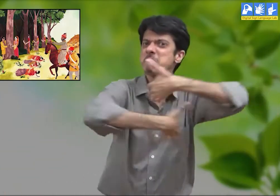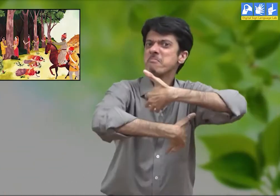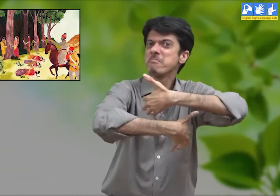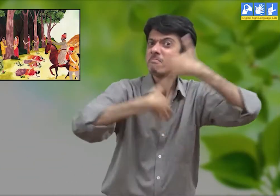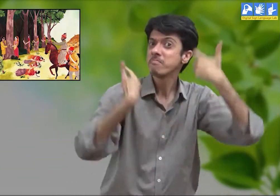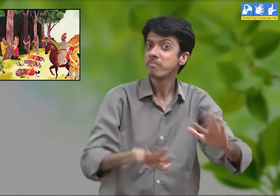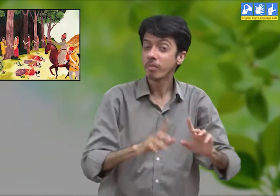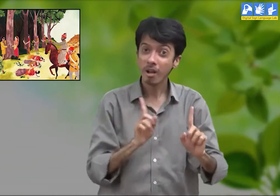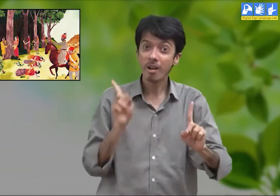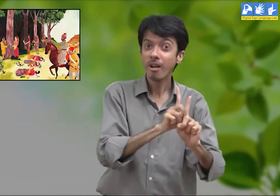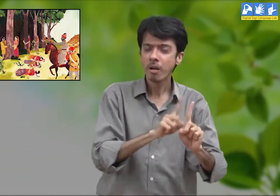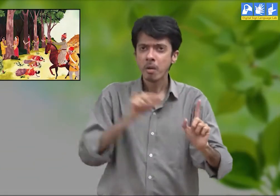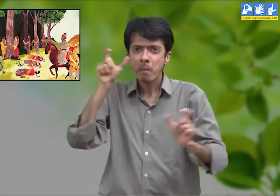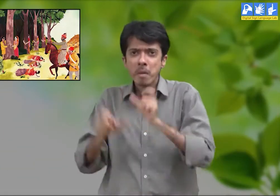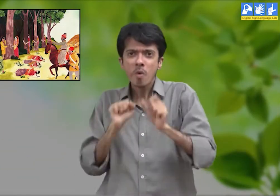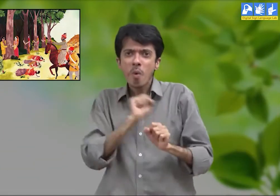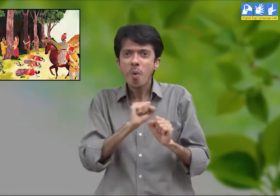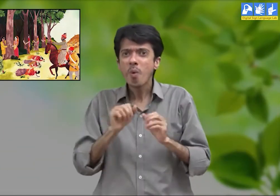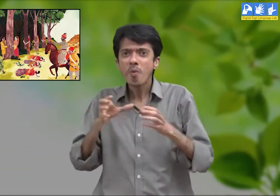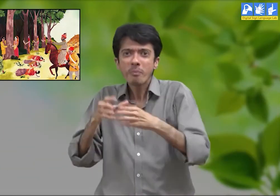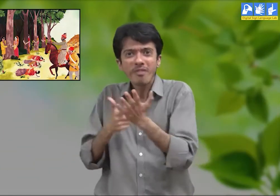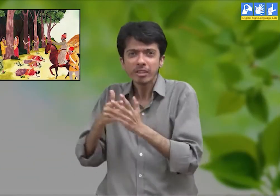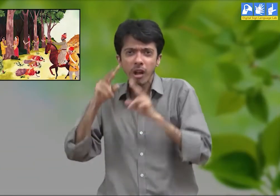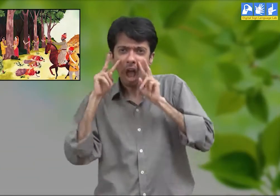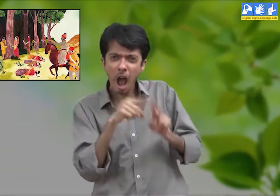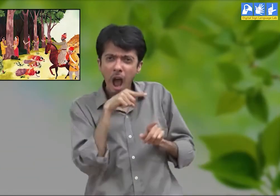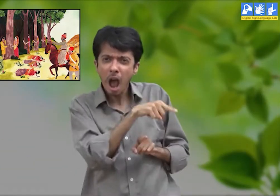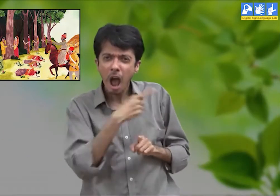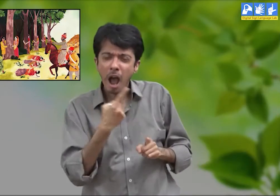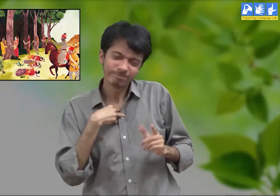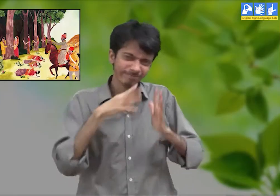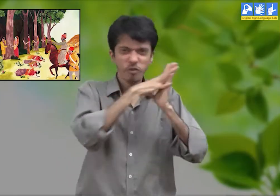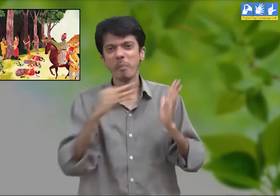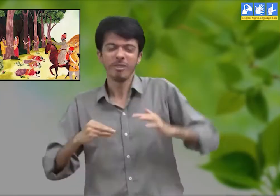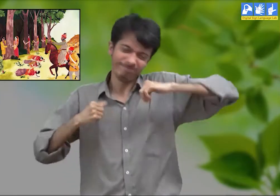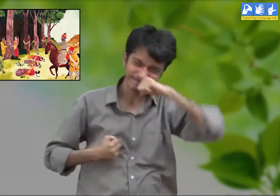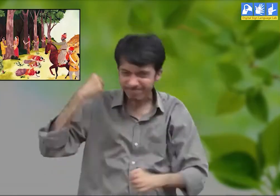She hugged the tree and encouraged others to do the same.